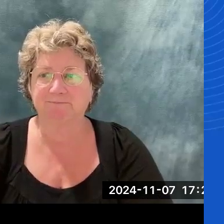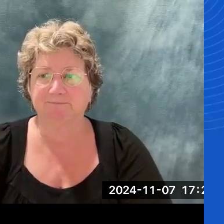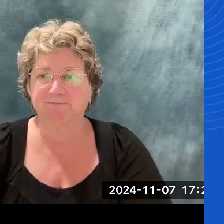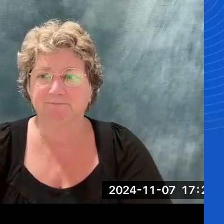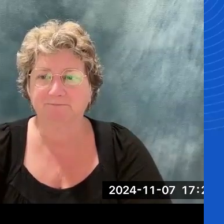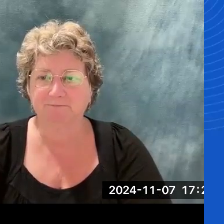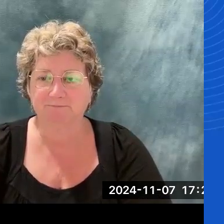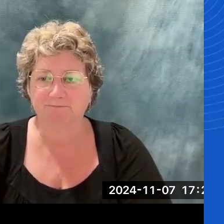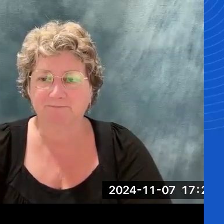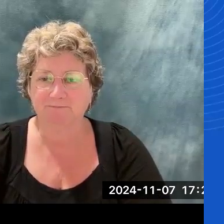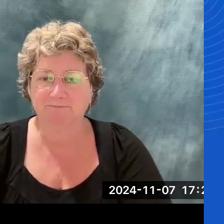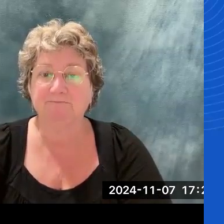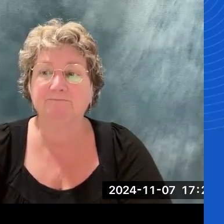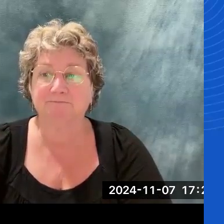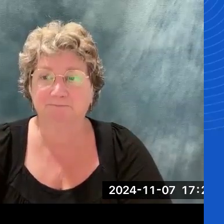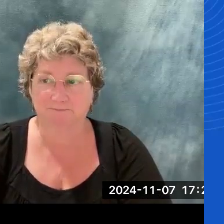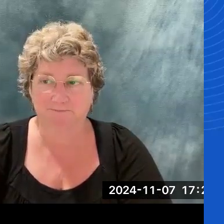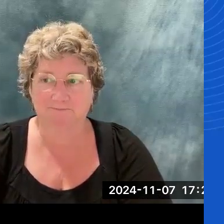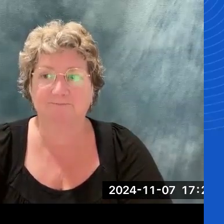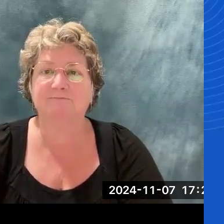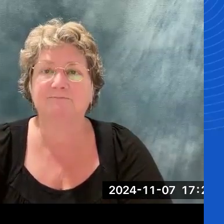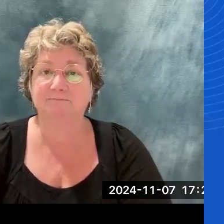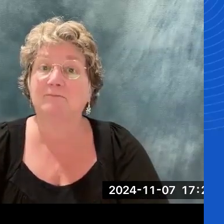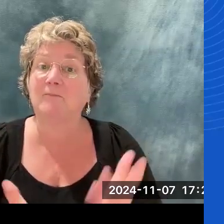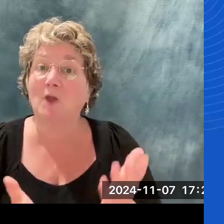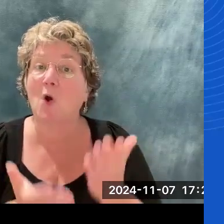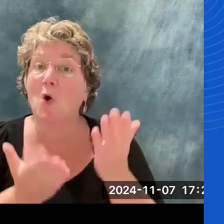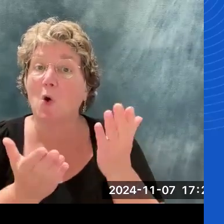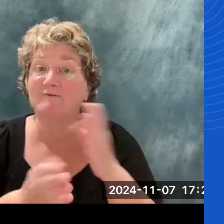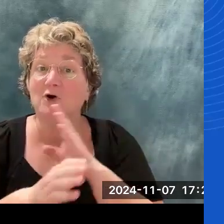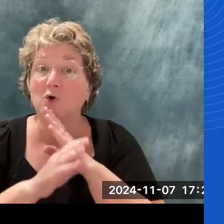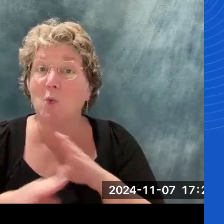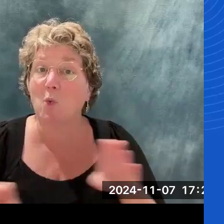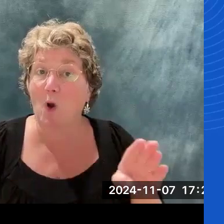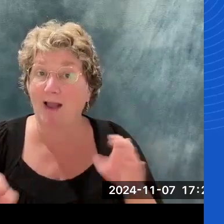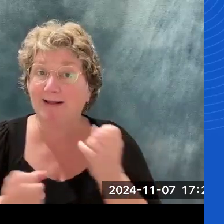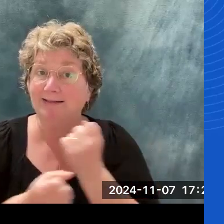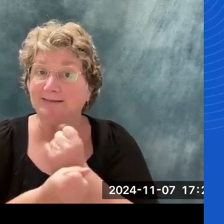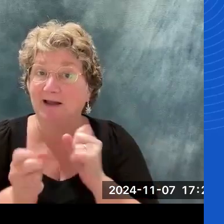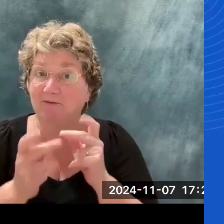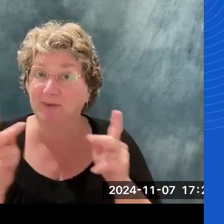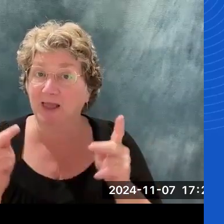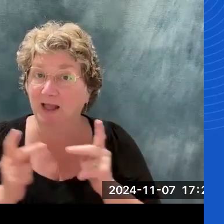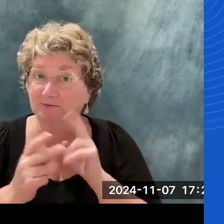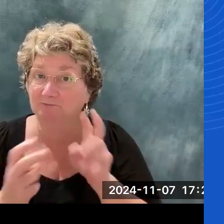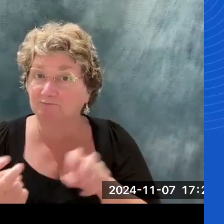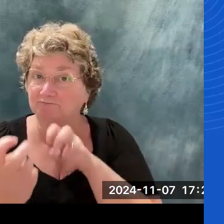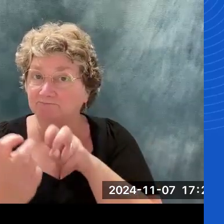And I see some offer quiet, safe space to talk together, check in with them. These are all really great things.